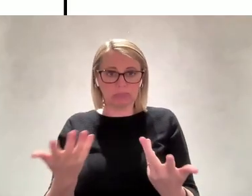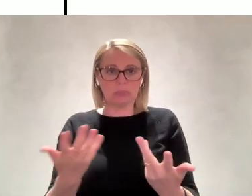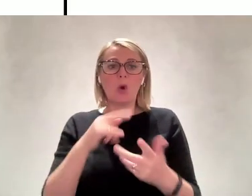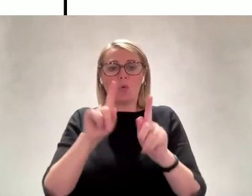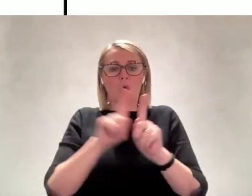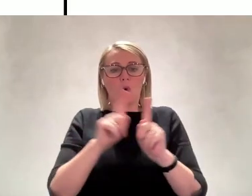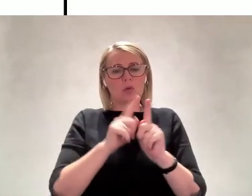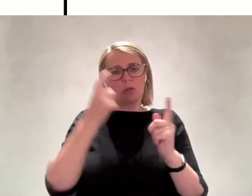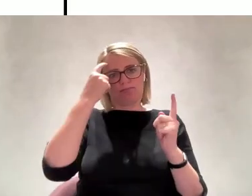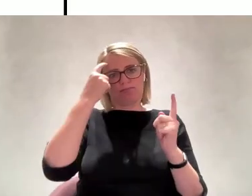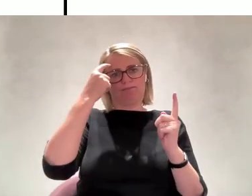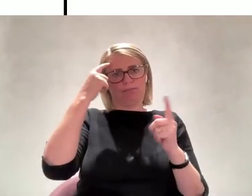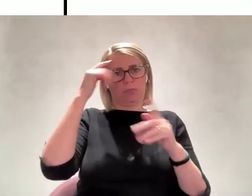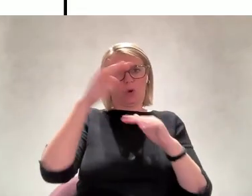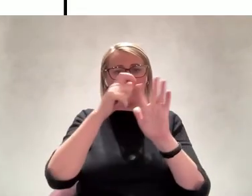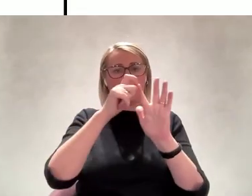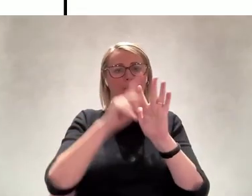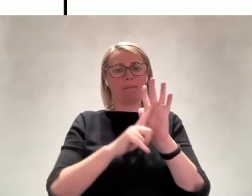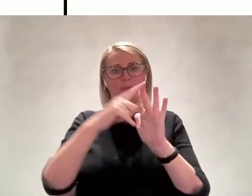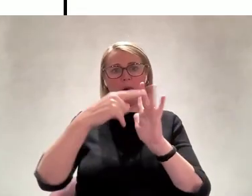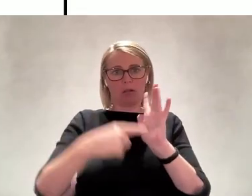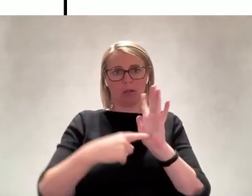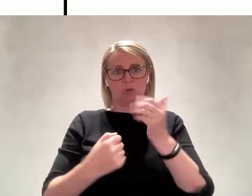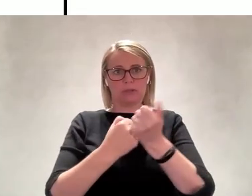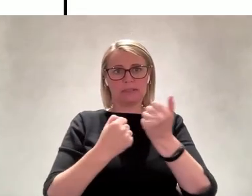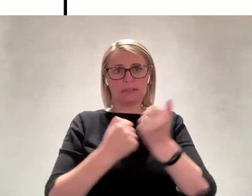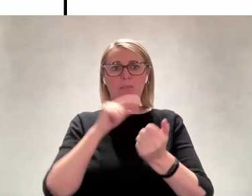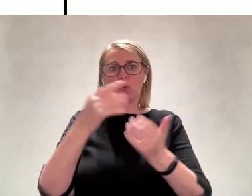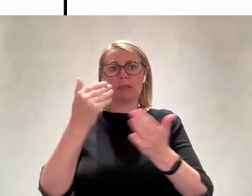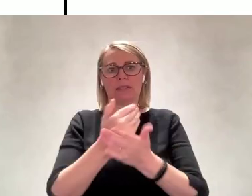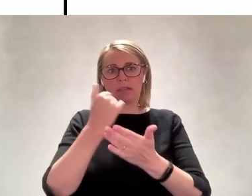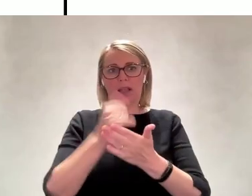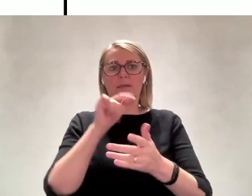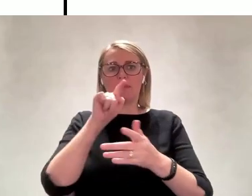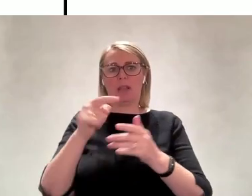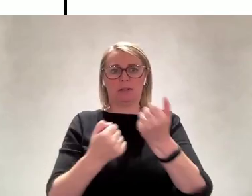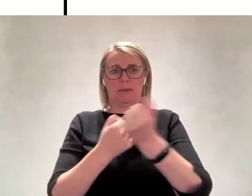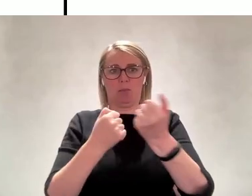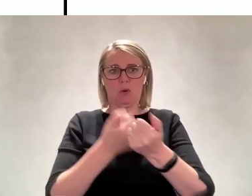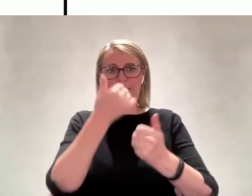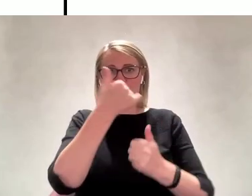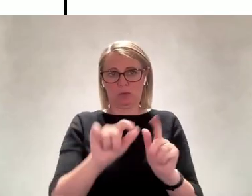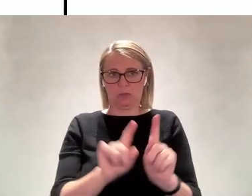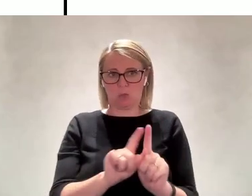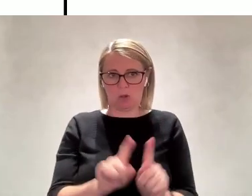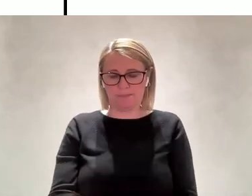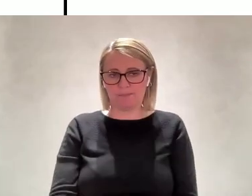we're also conducting some pilots to support safe and responsible AI use as well.